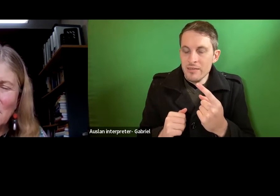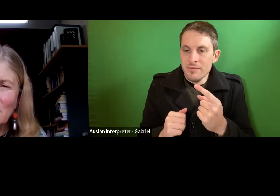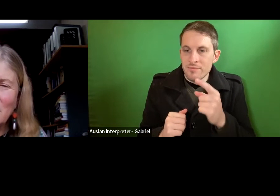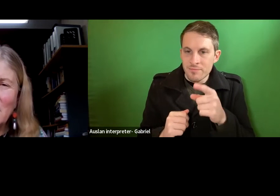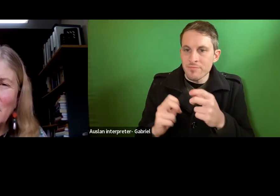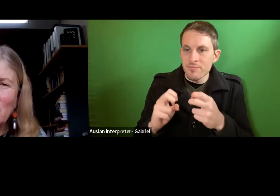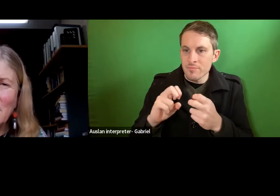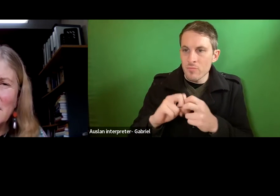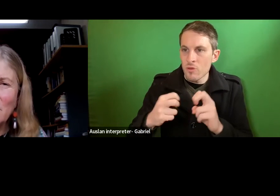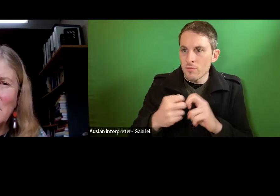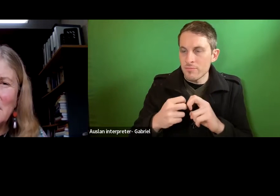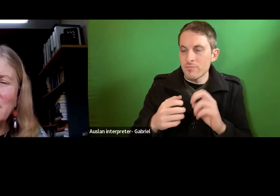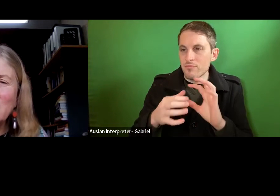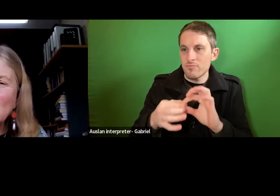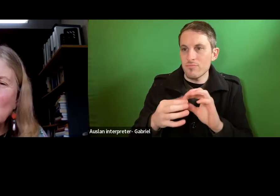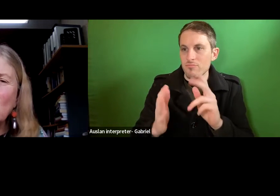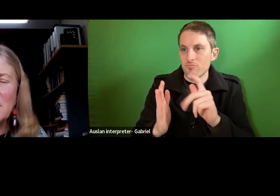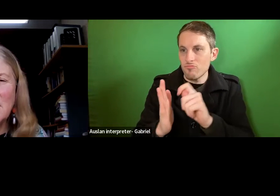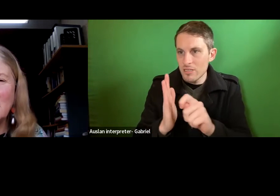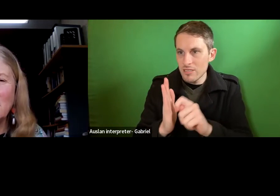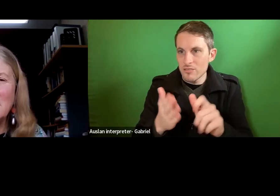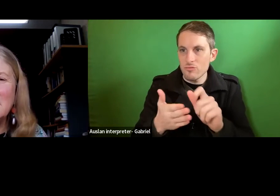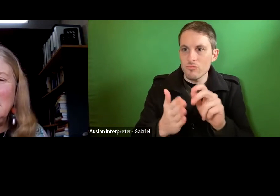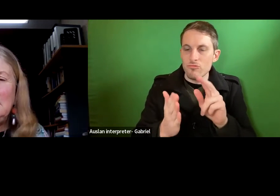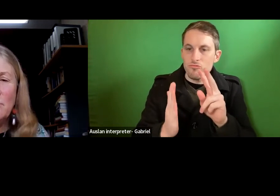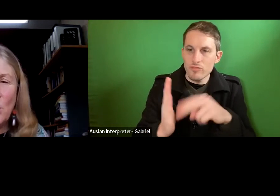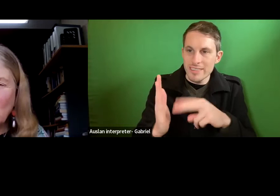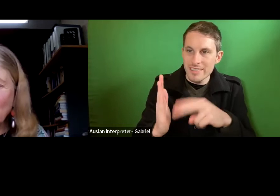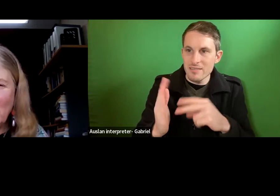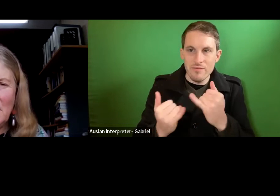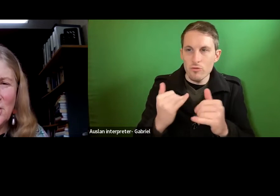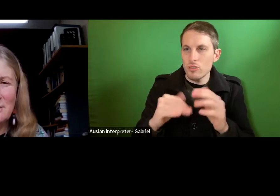in terms of their writing and reading. Slow and inaccurate, poor comprehension,